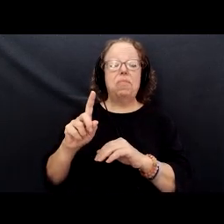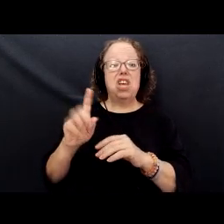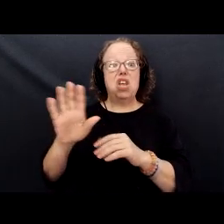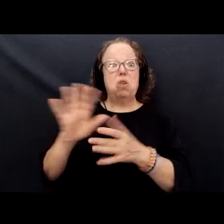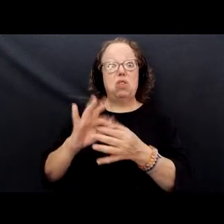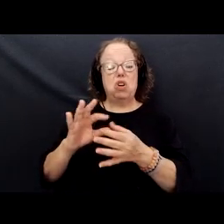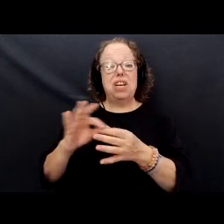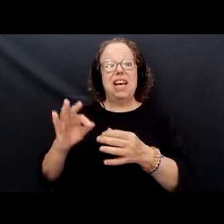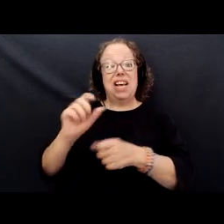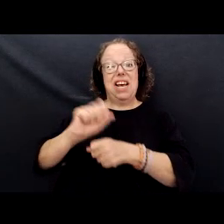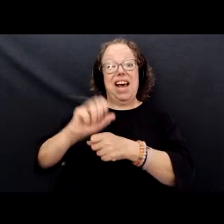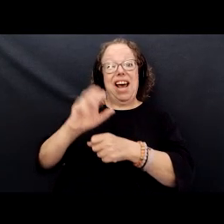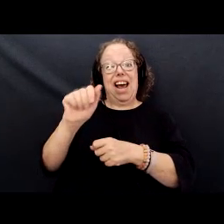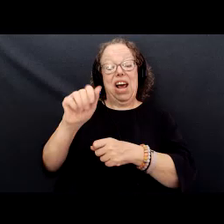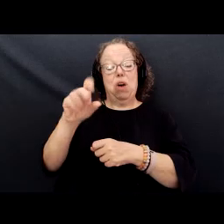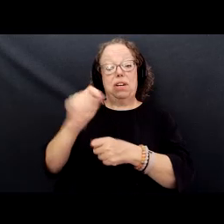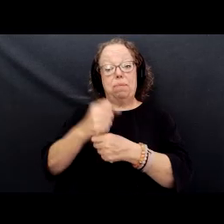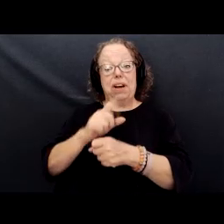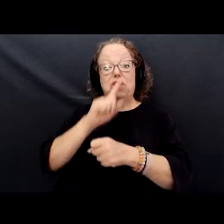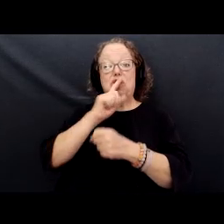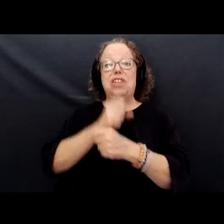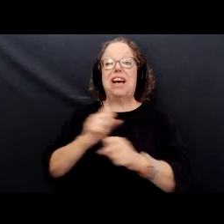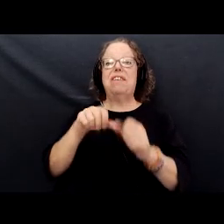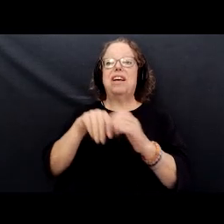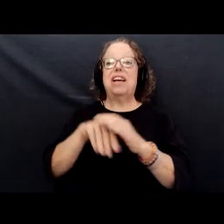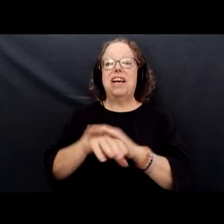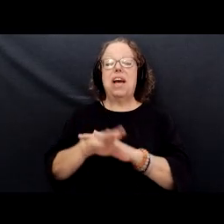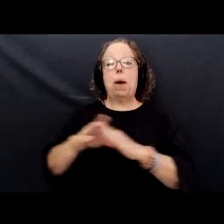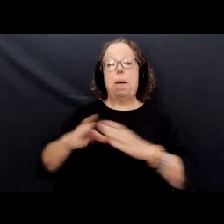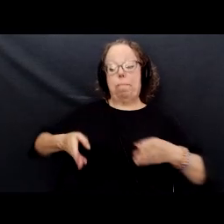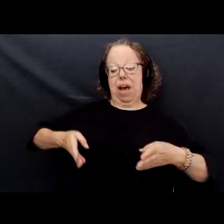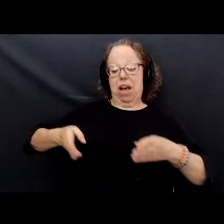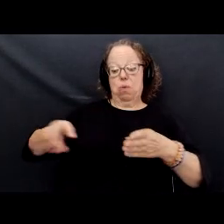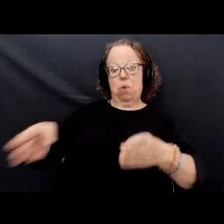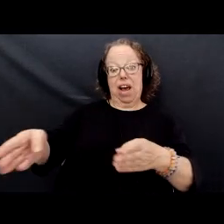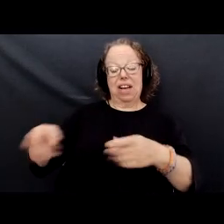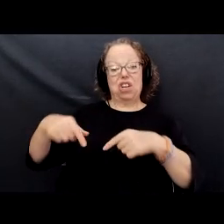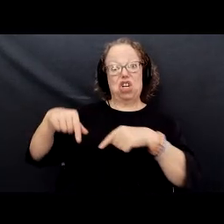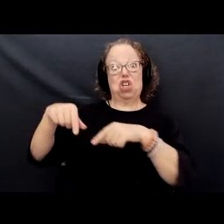AOT ensures safe and accessible pedestrian pathways even during construction activities.